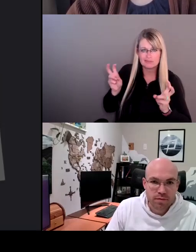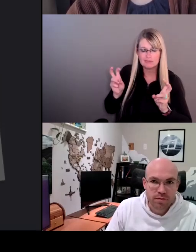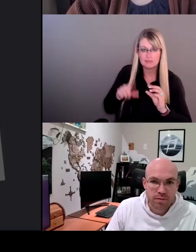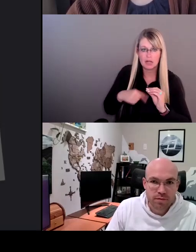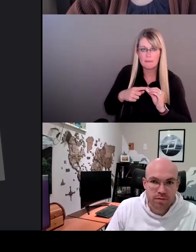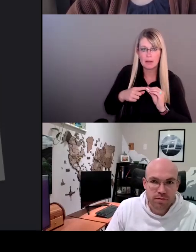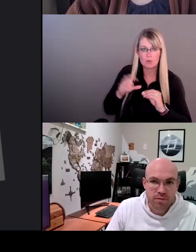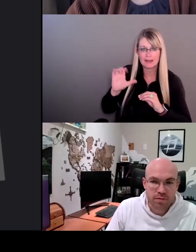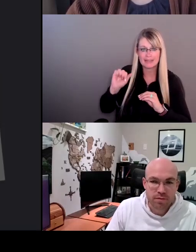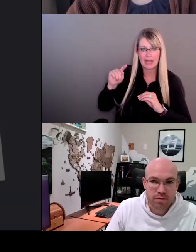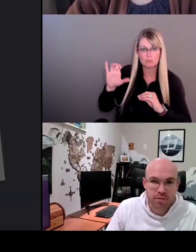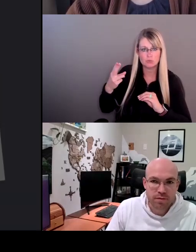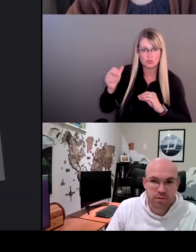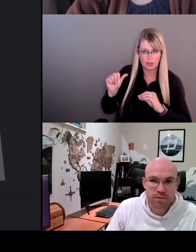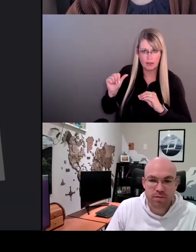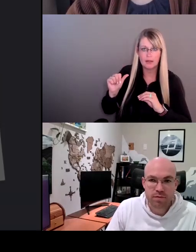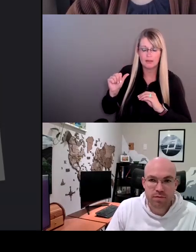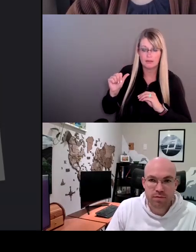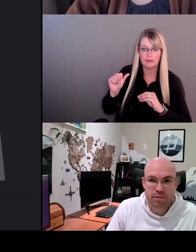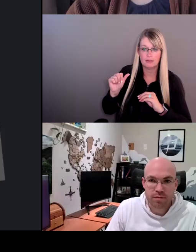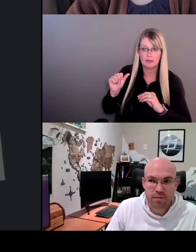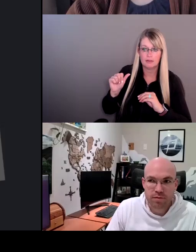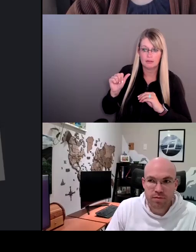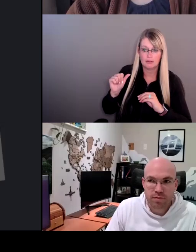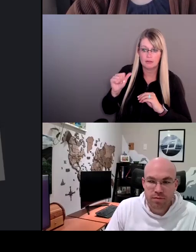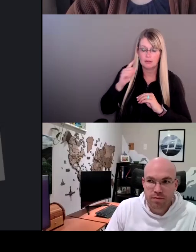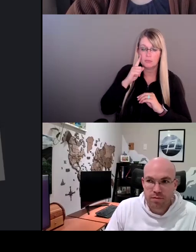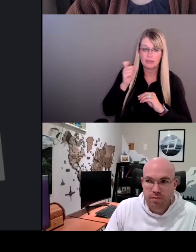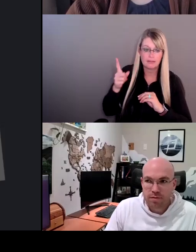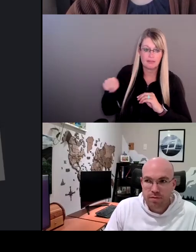captcha, because they don't specifically say you can't use it, because they don't specifically